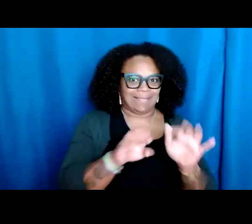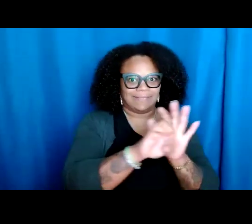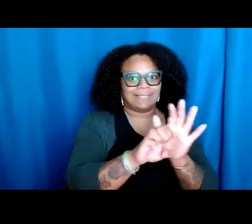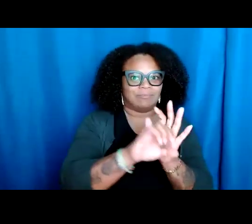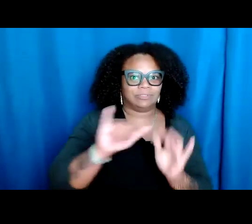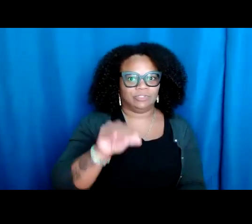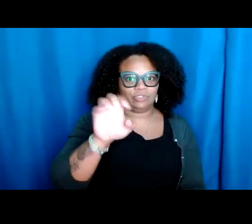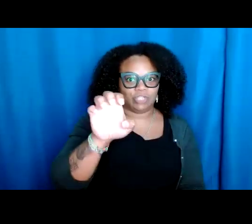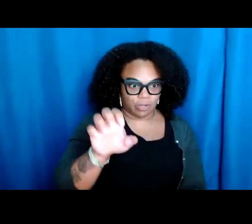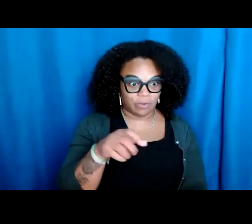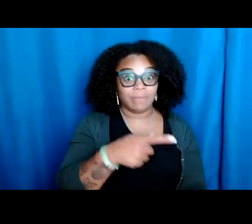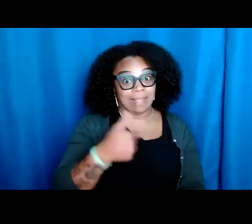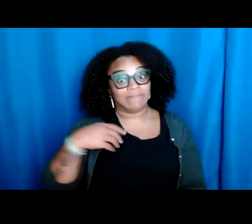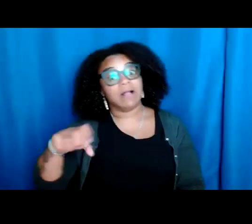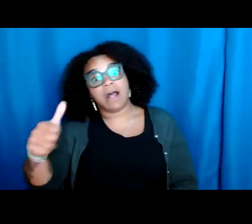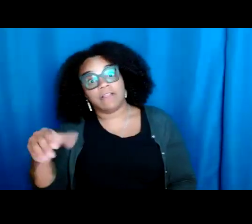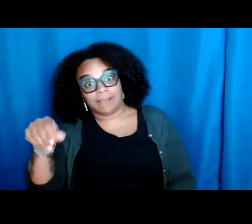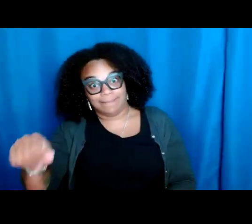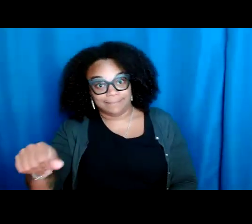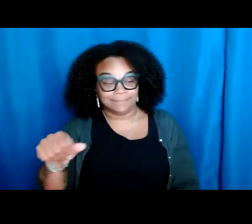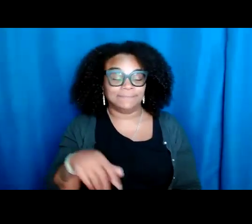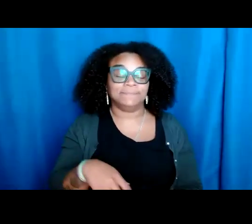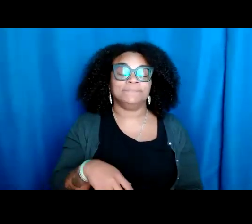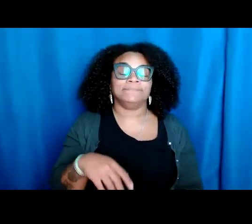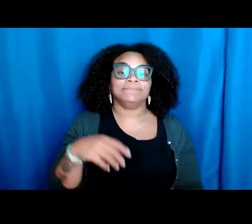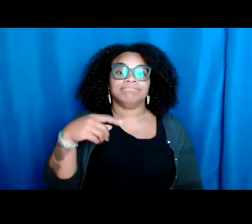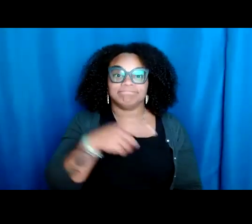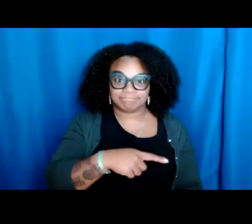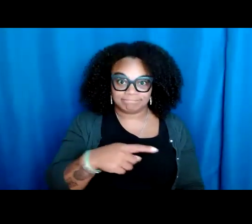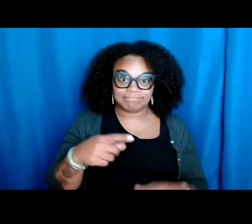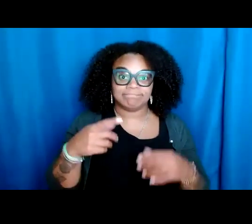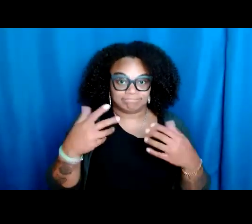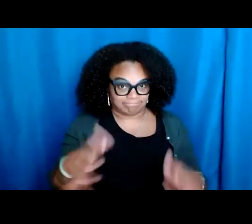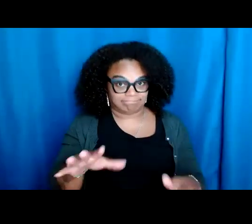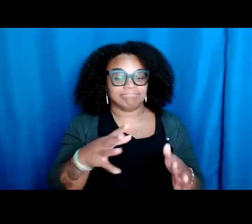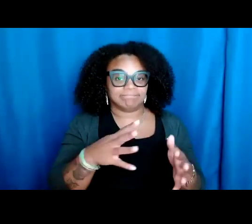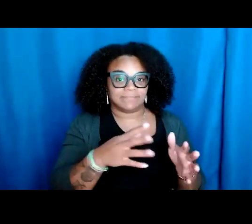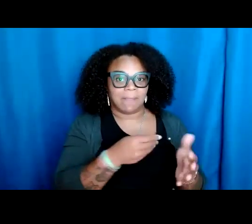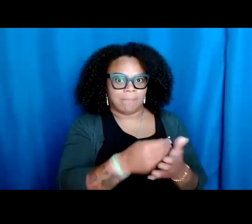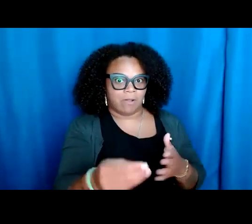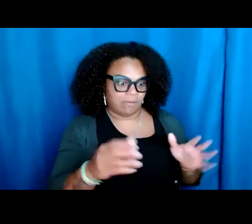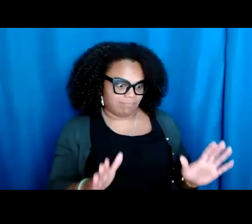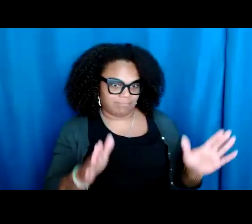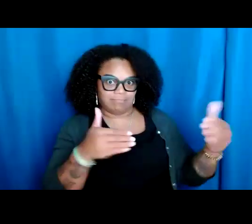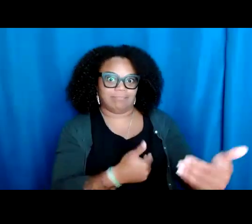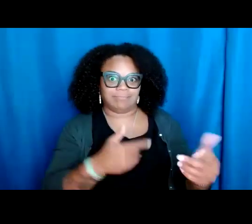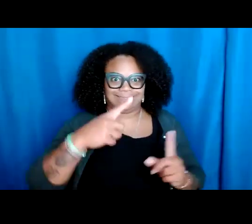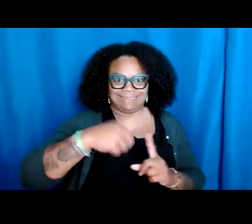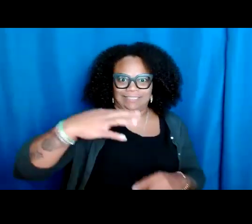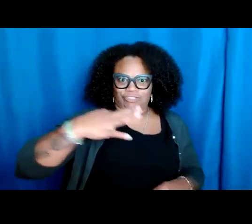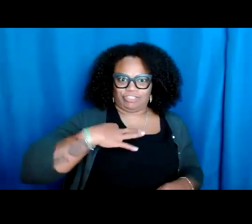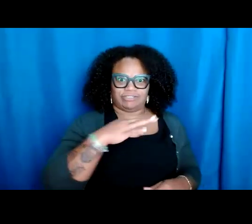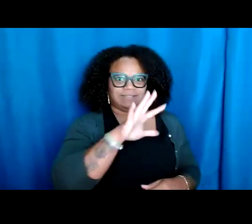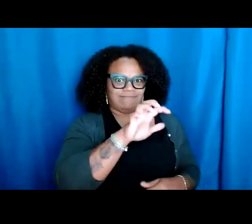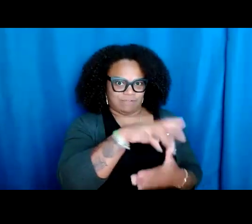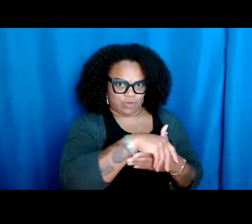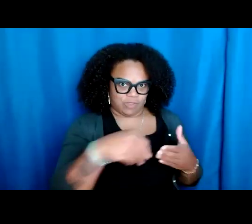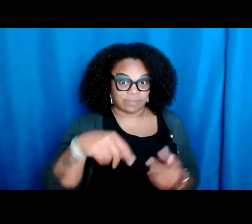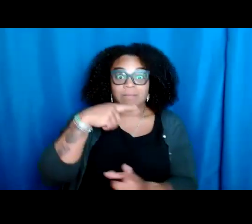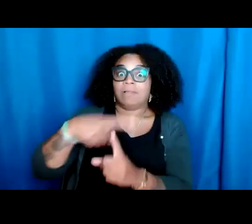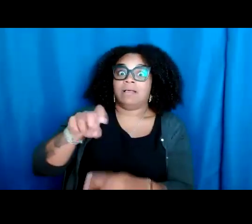know that he purchased his inventory at $500. But he had other costs he had to pay. He paid